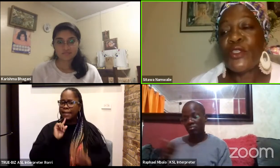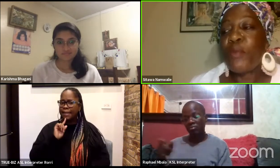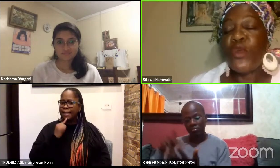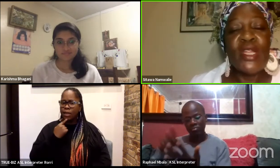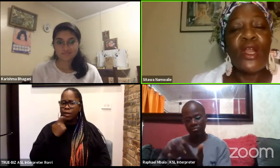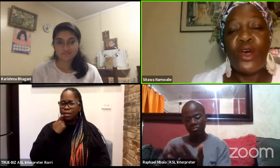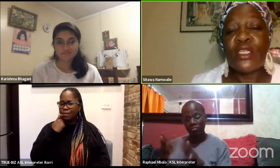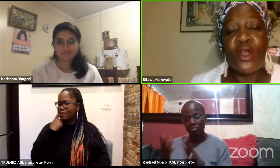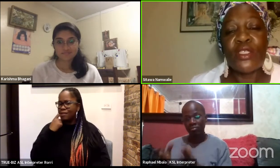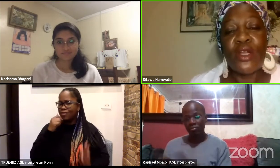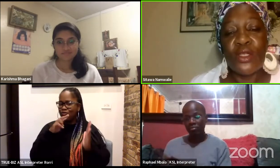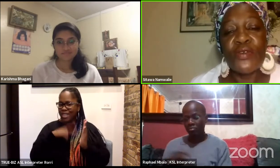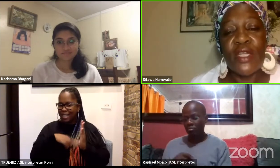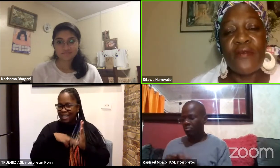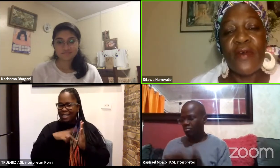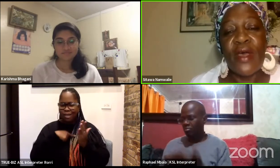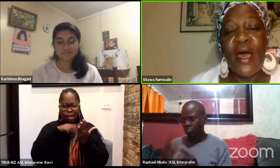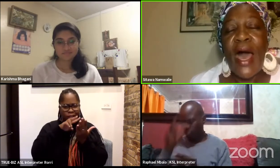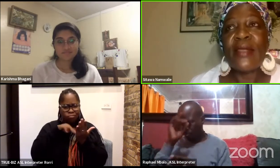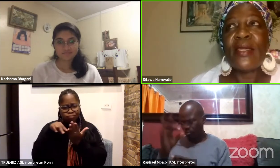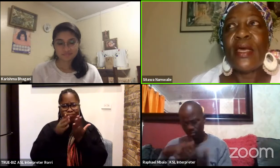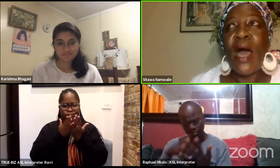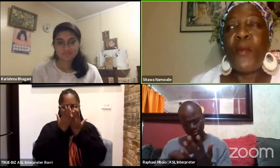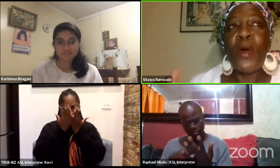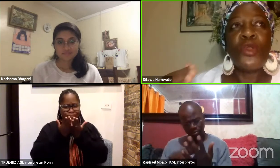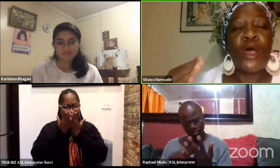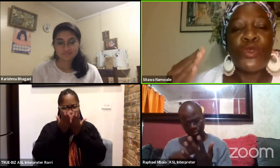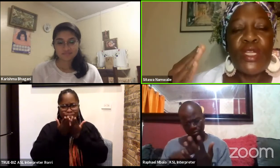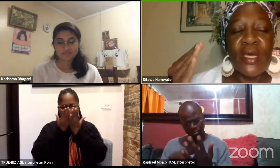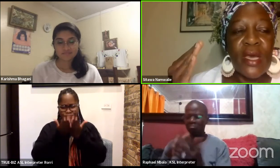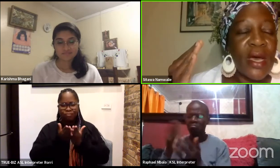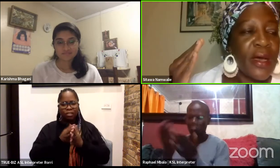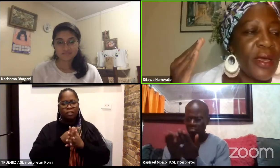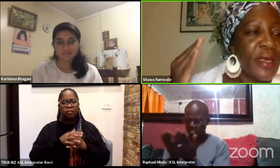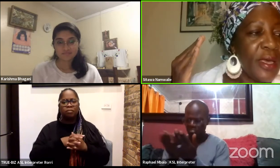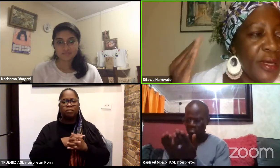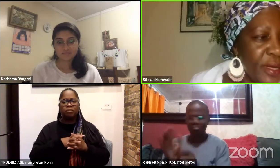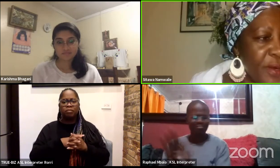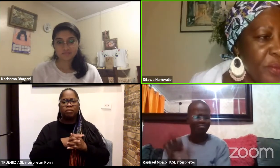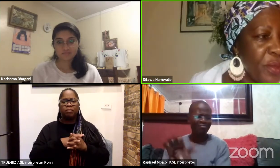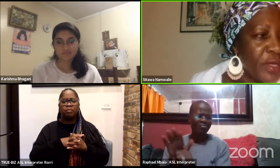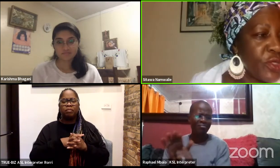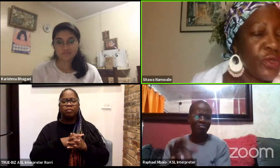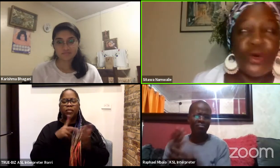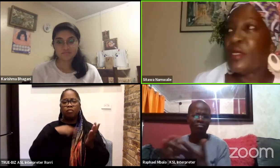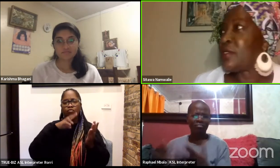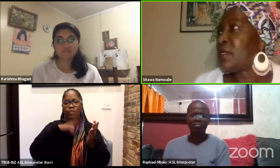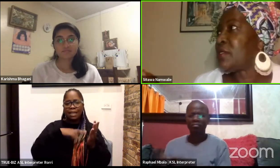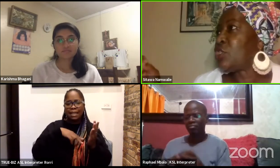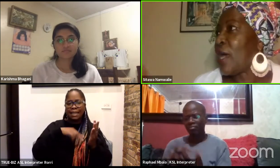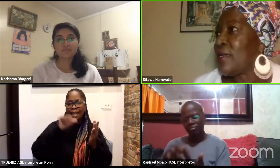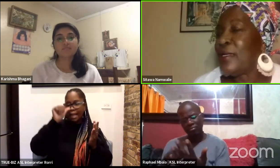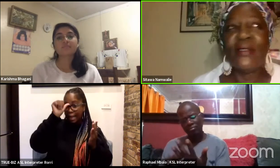And so I'm reading lots and lots and lots of stuff. And I was reading Indian stories and Chinese and British